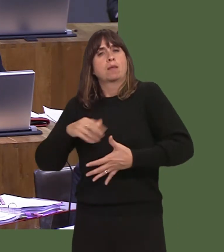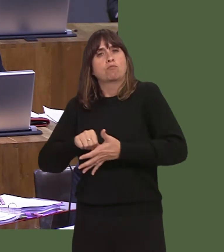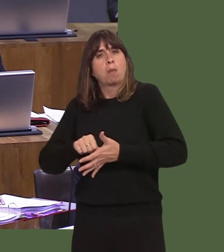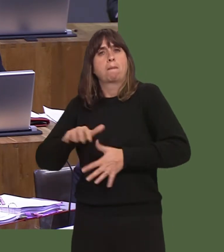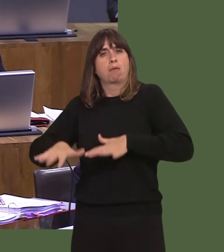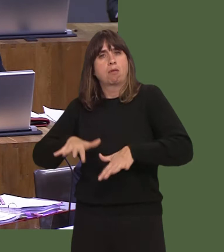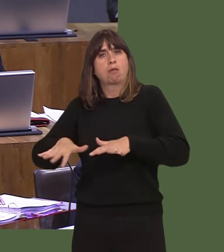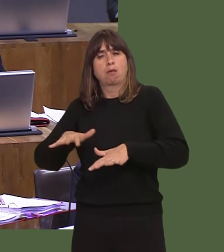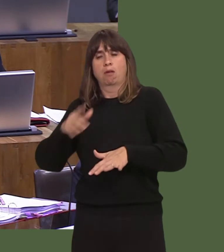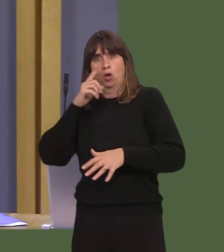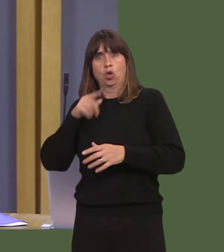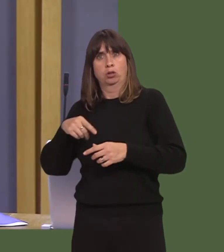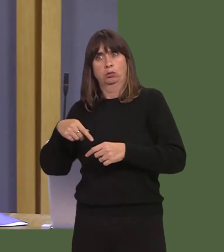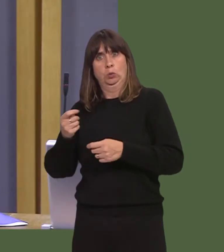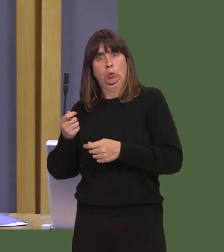particularly, and in danger of dying.